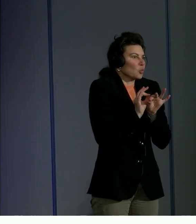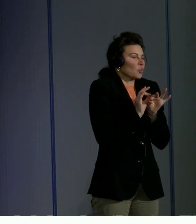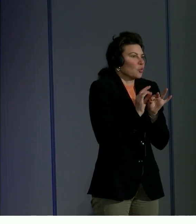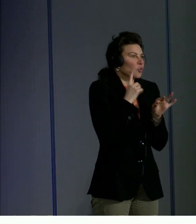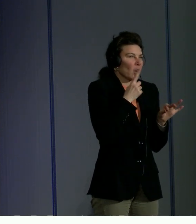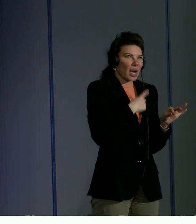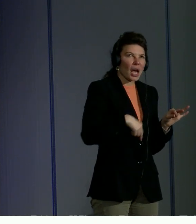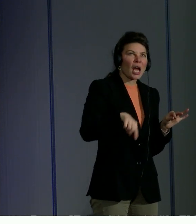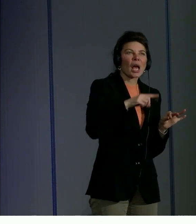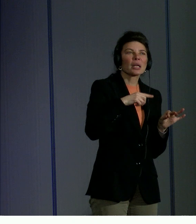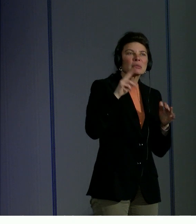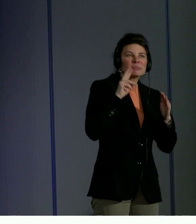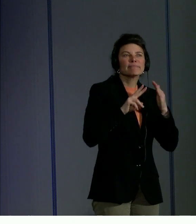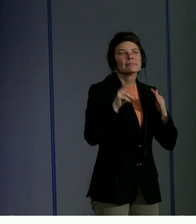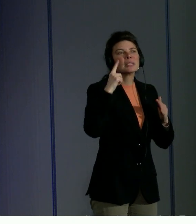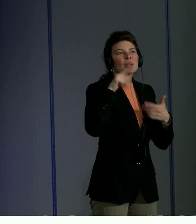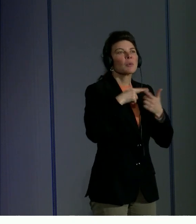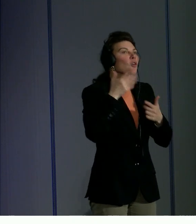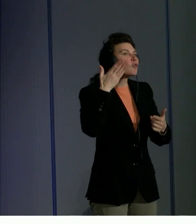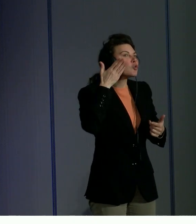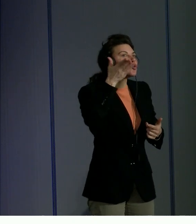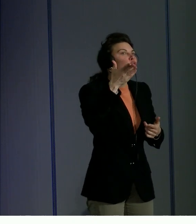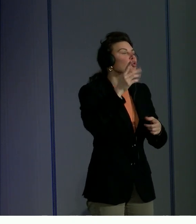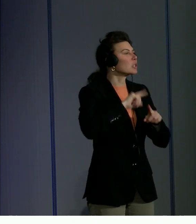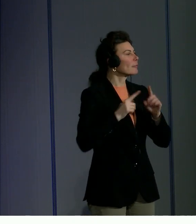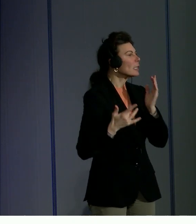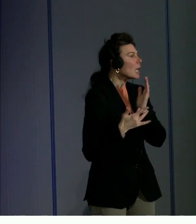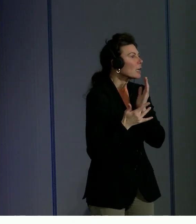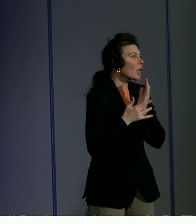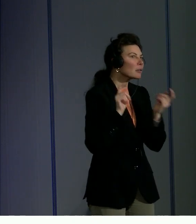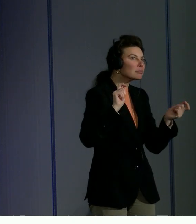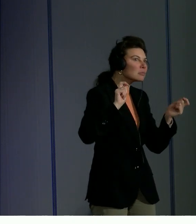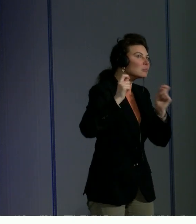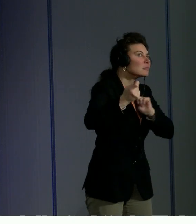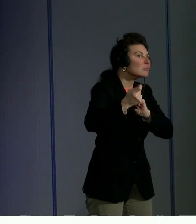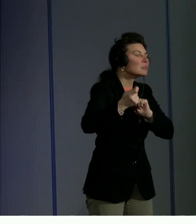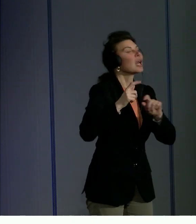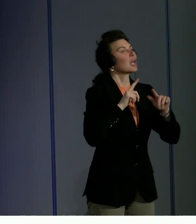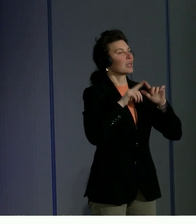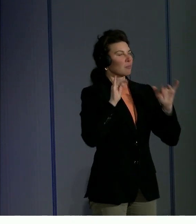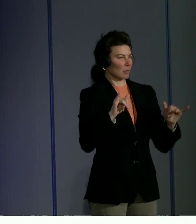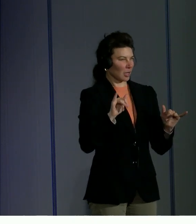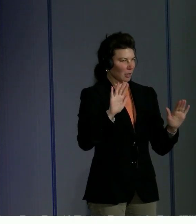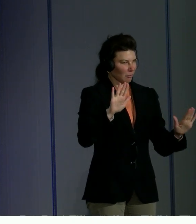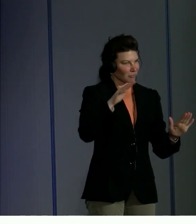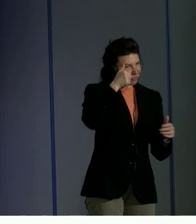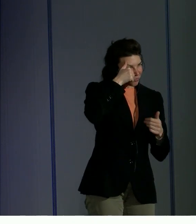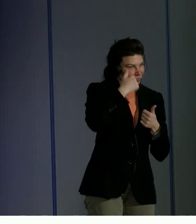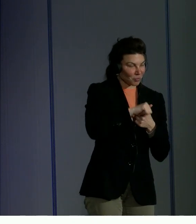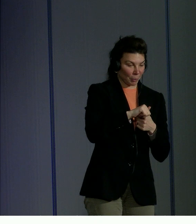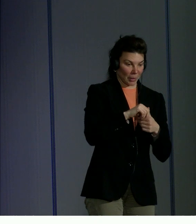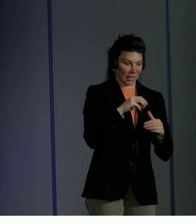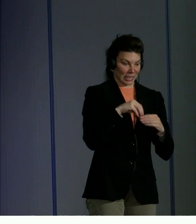the future in this future of technologies, as well as being mindful of how within that design process